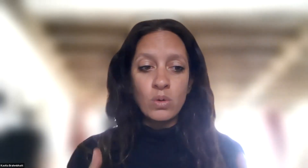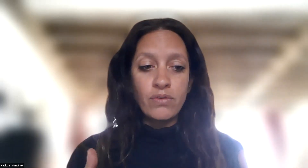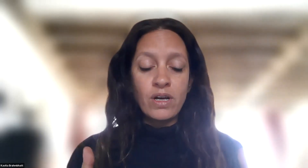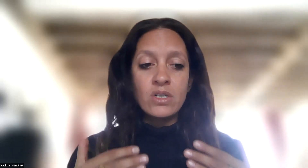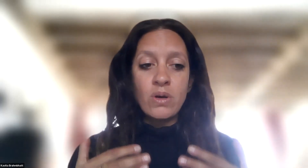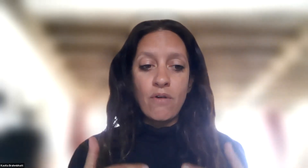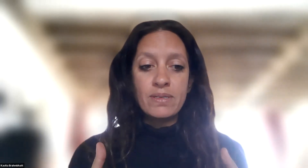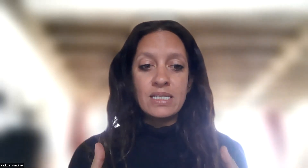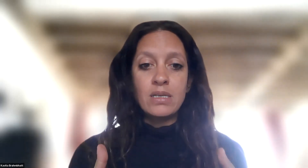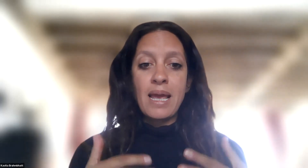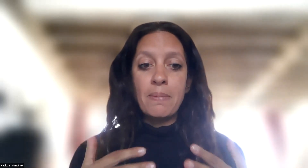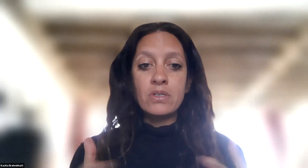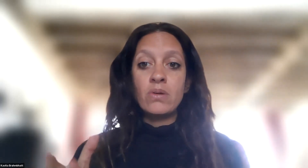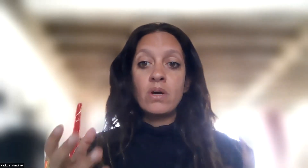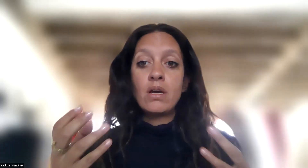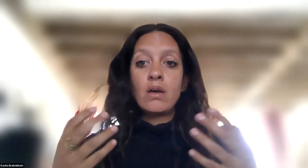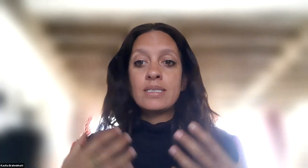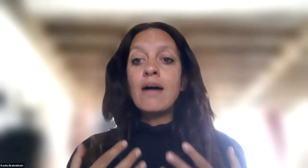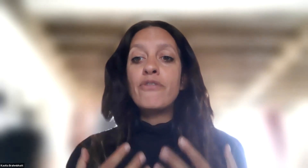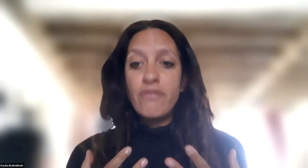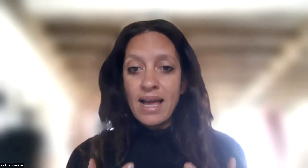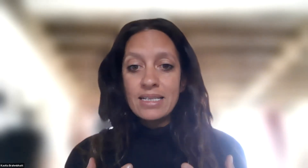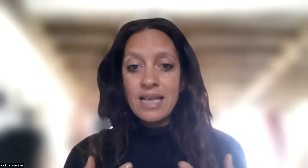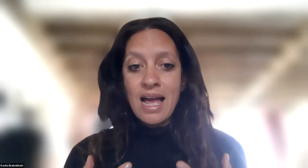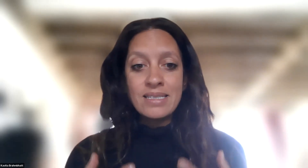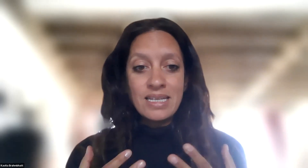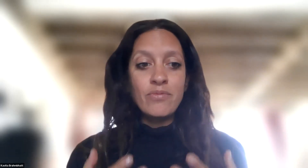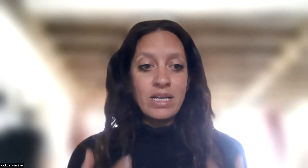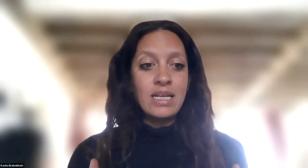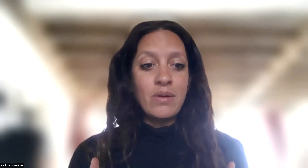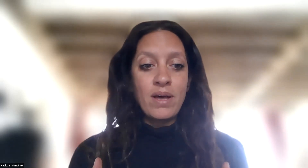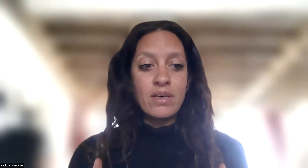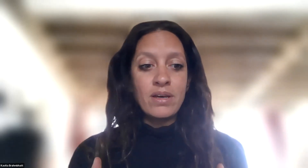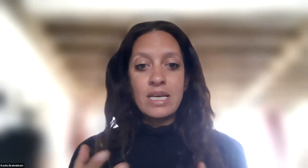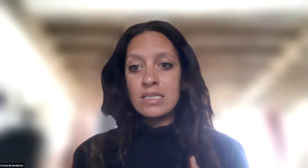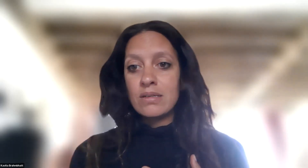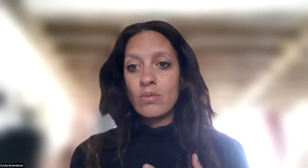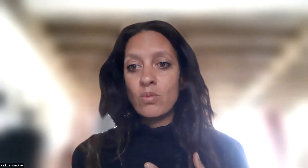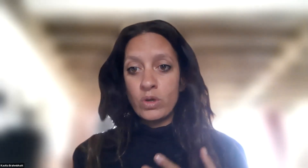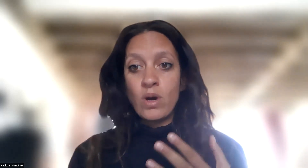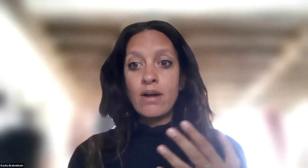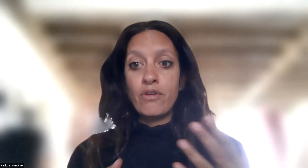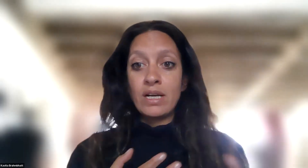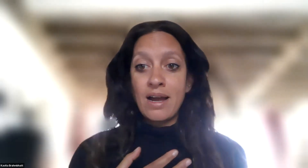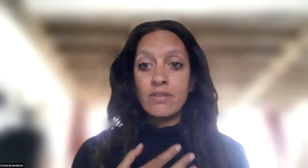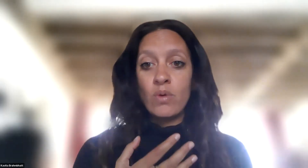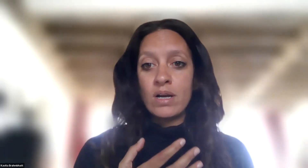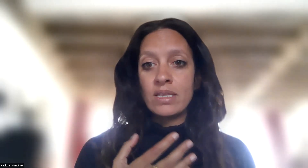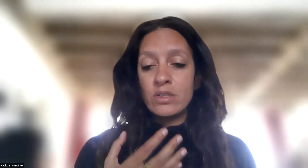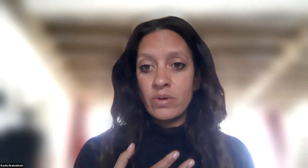quality, capacity to analyze the data. When we understood these things, we created a tool for country